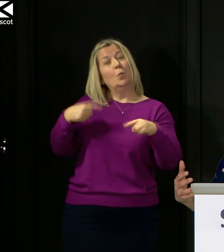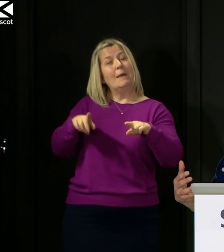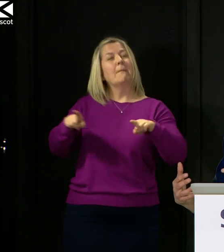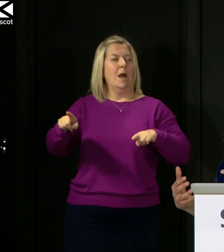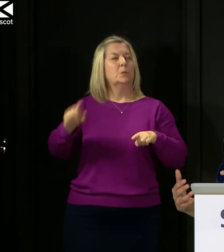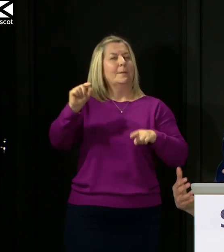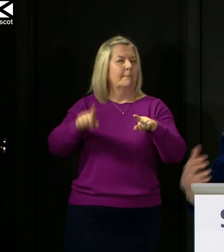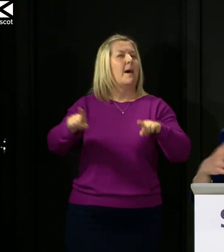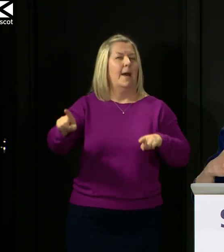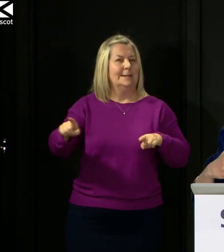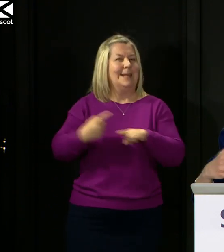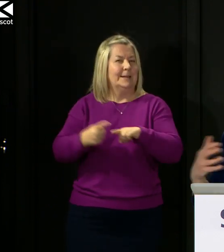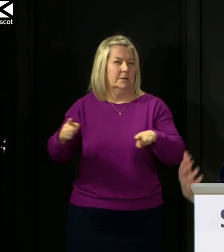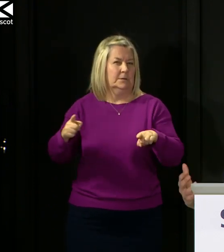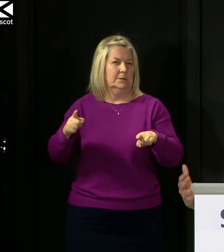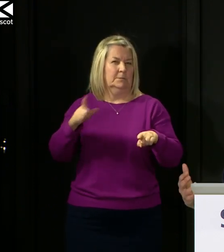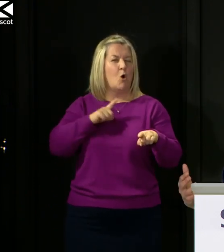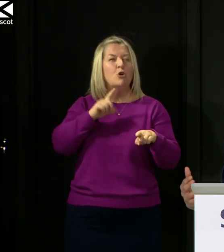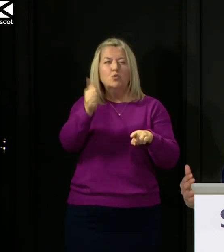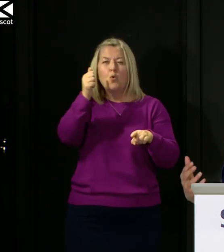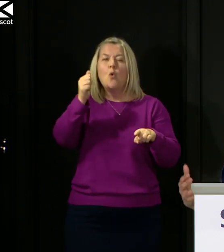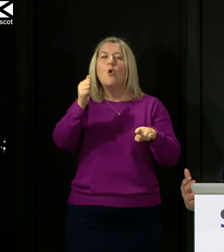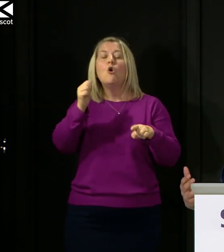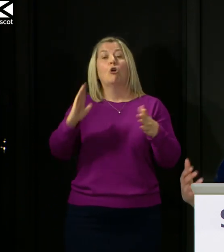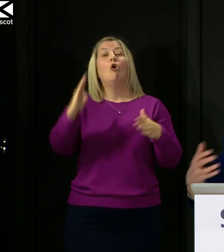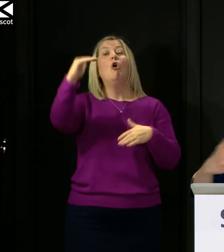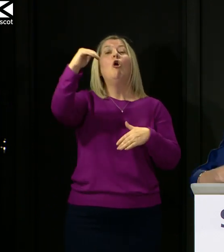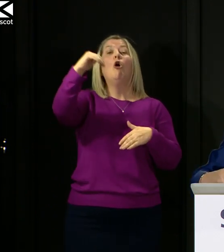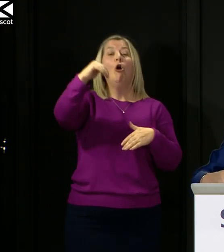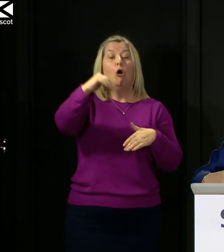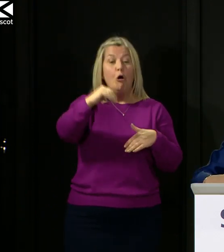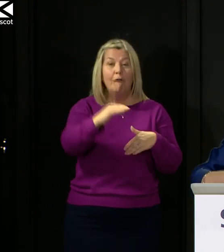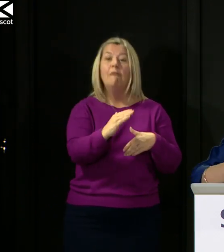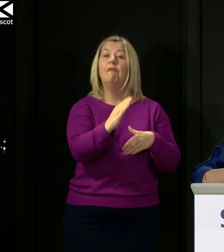in terms of the infection curve, which given that our first cases were identified and confirmed